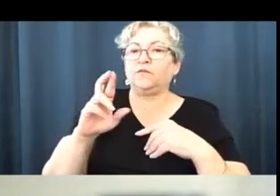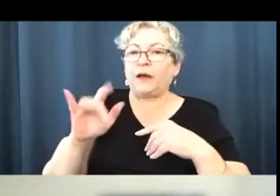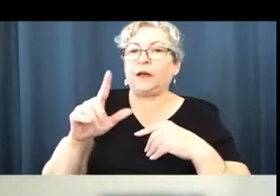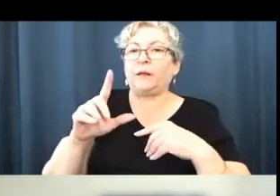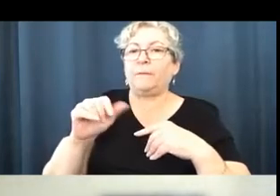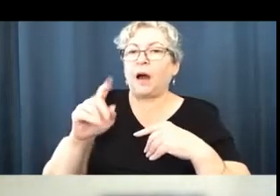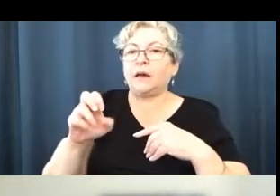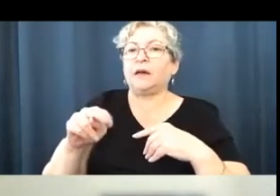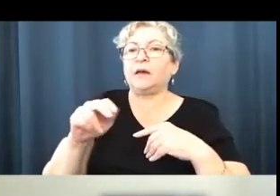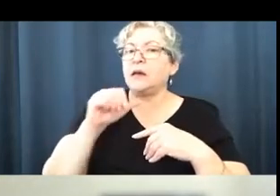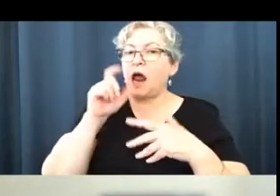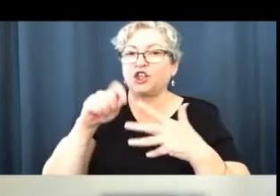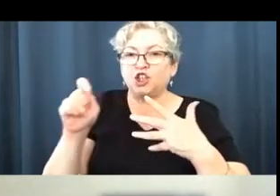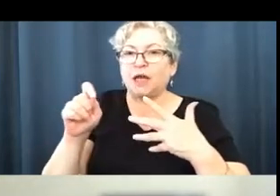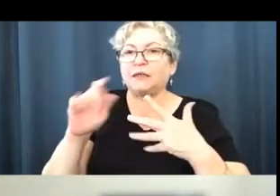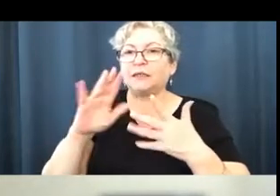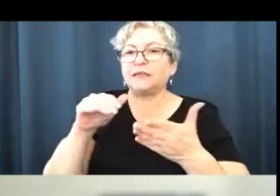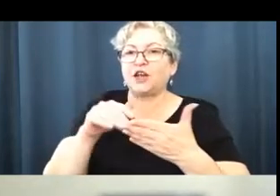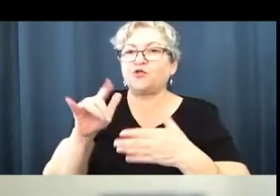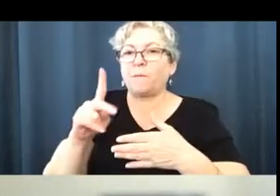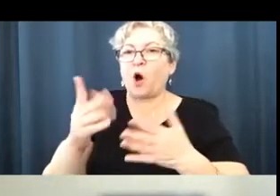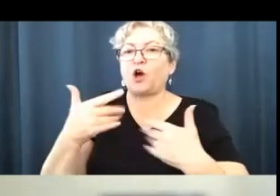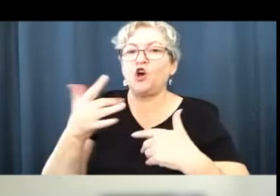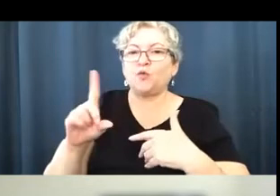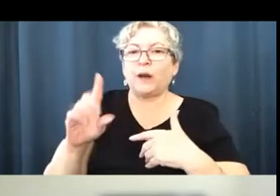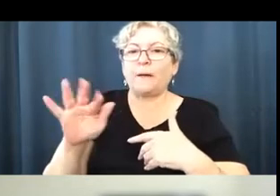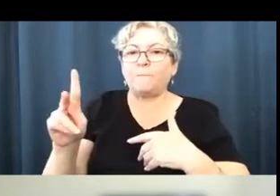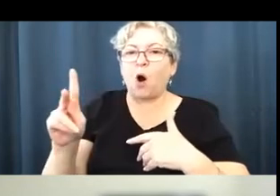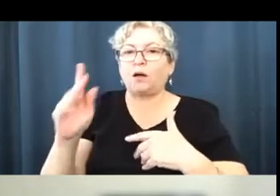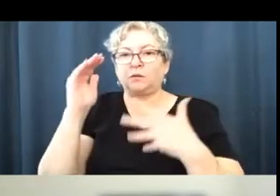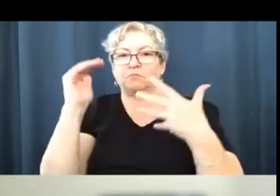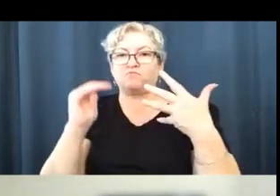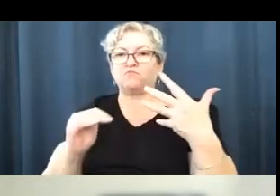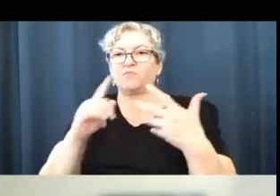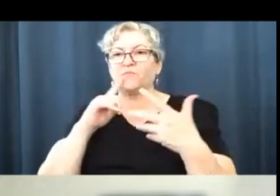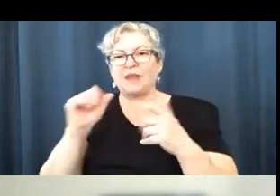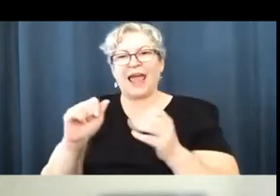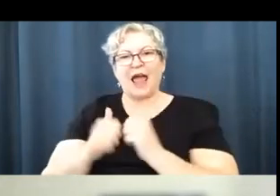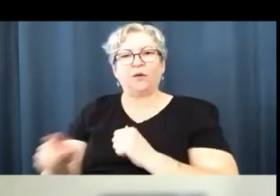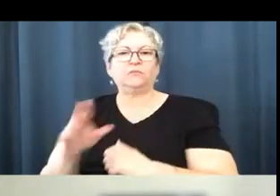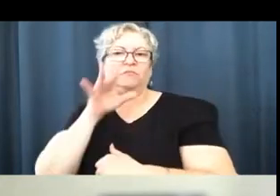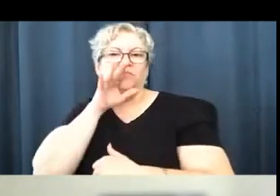Radio button not checked grand park. [Instructor] And that is basically how a screen reader works, we're gonna just navigate